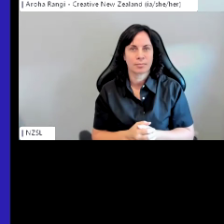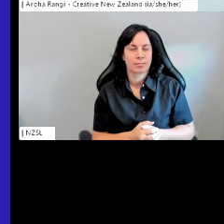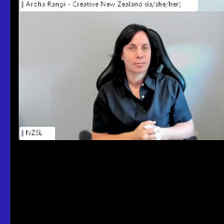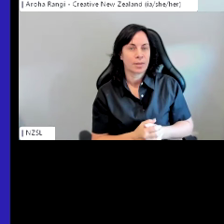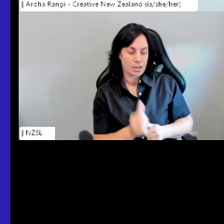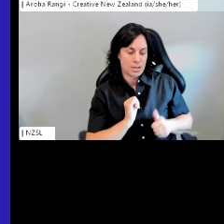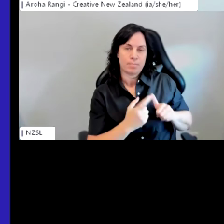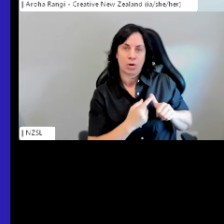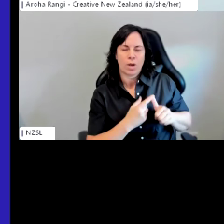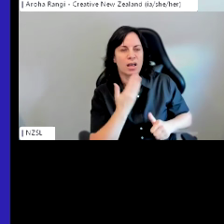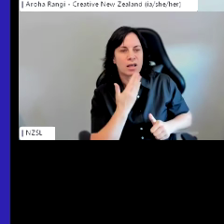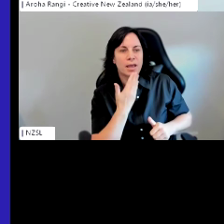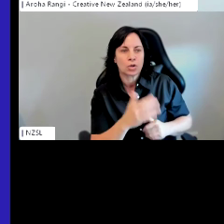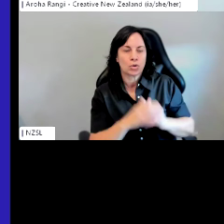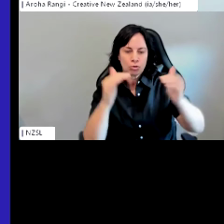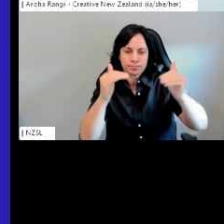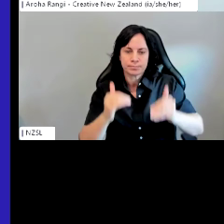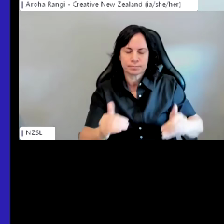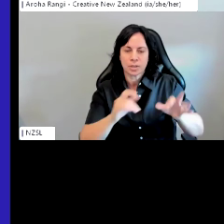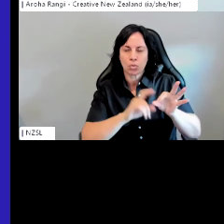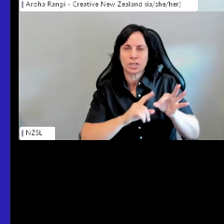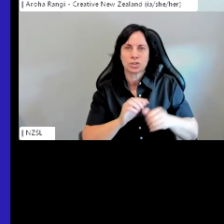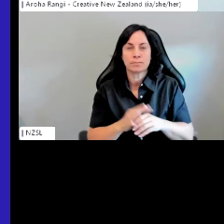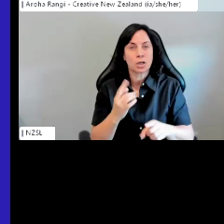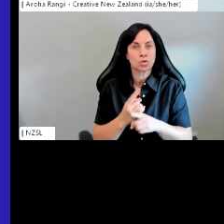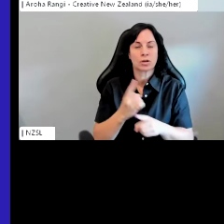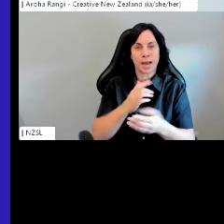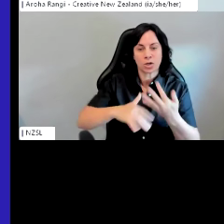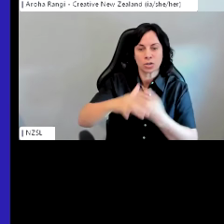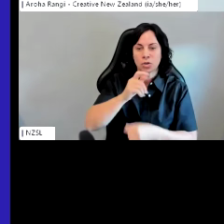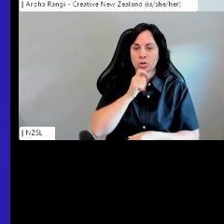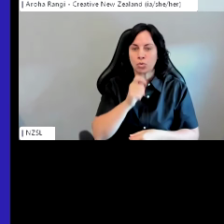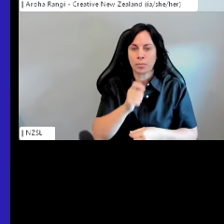next question that's come up is with the impact of social media deteriorating, can you provide